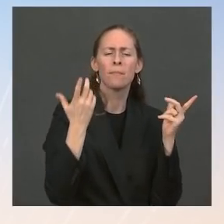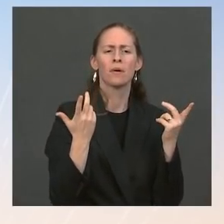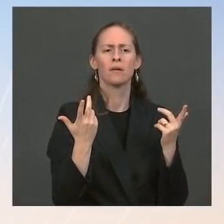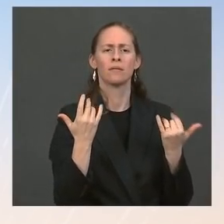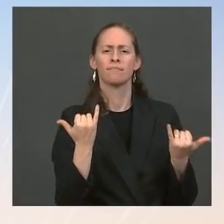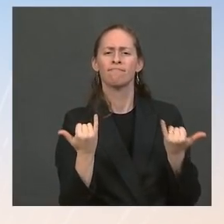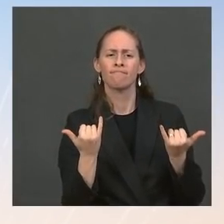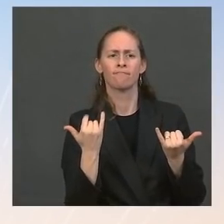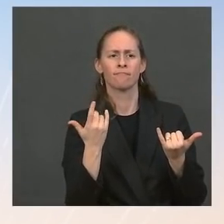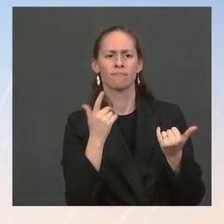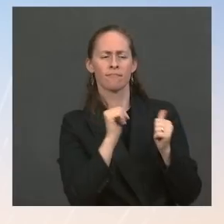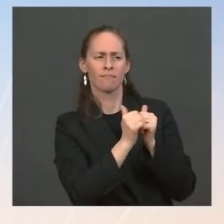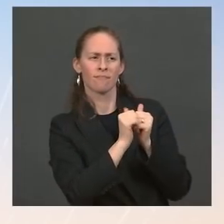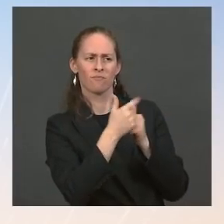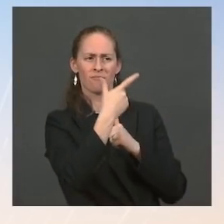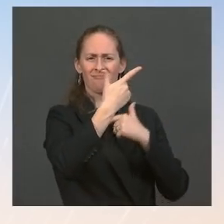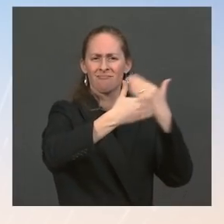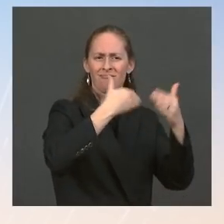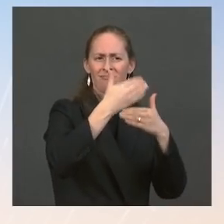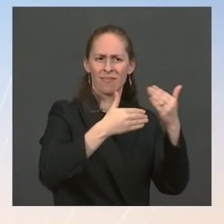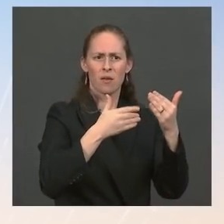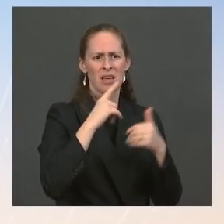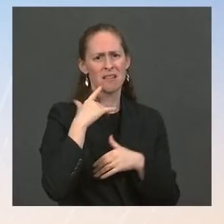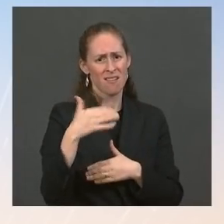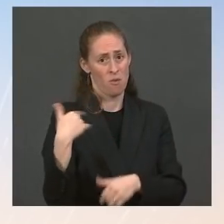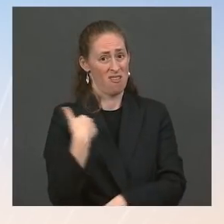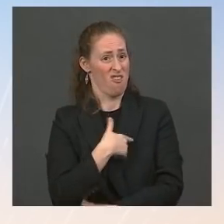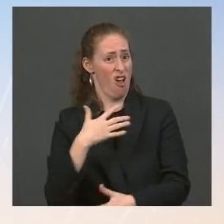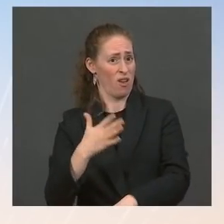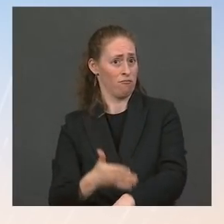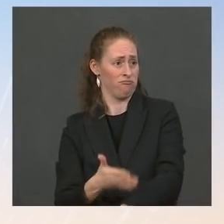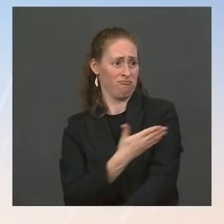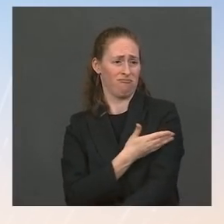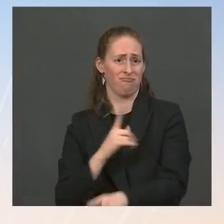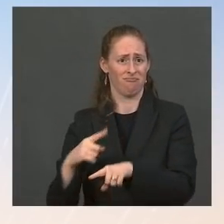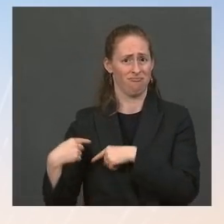We have made enormous strides in building those relationships, including on the President's trip